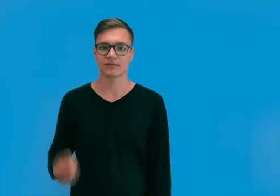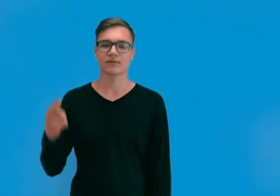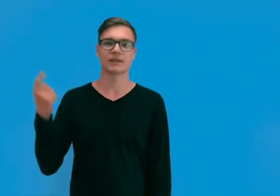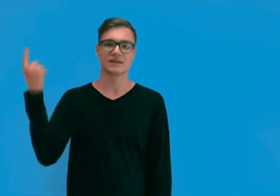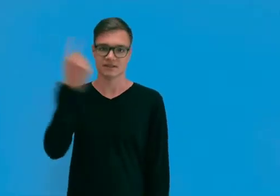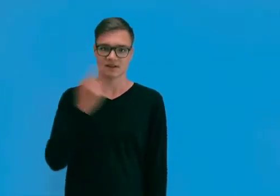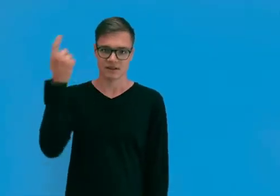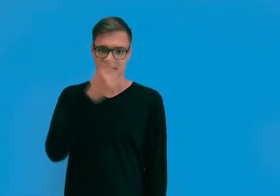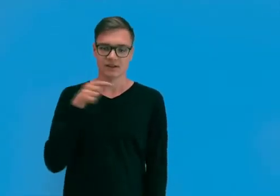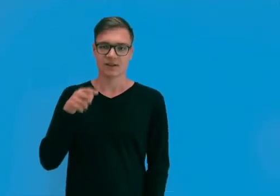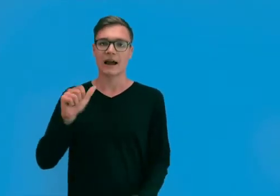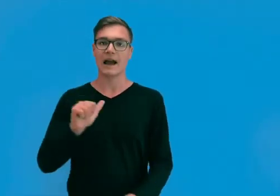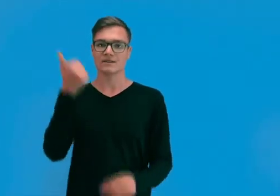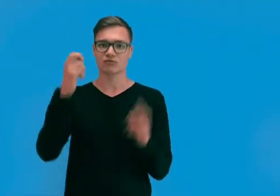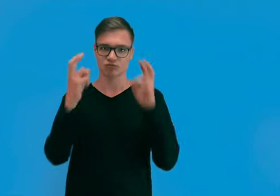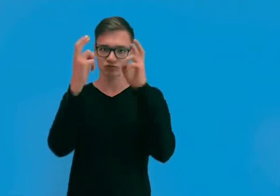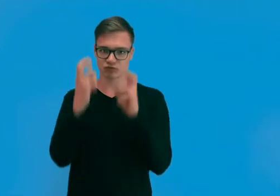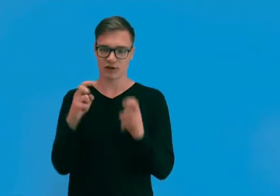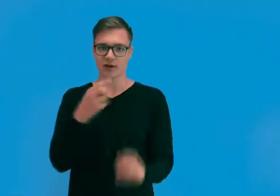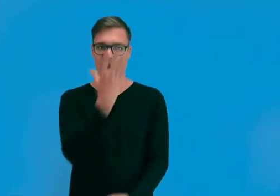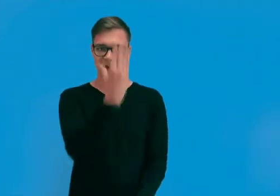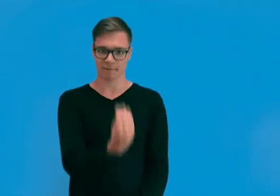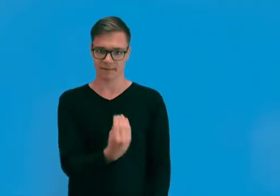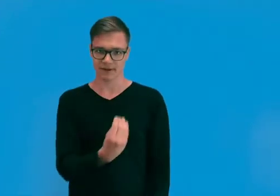At the first annual meeting in the fall,